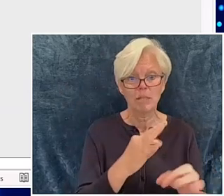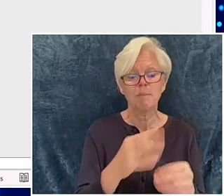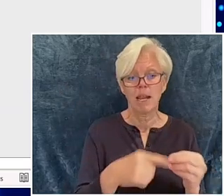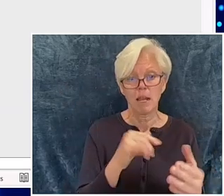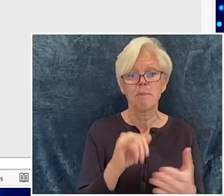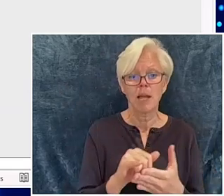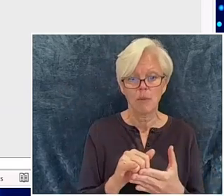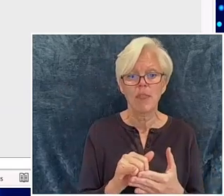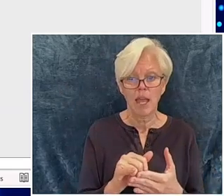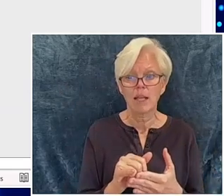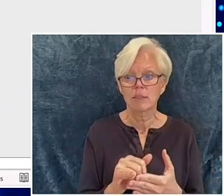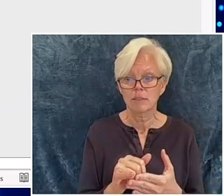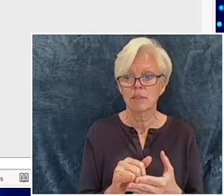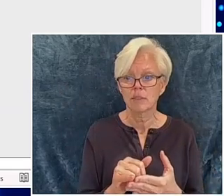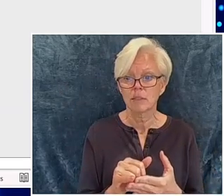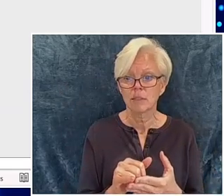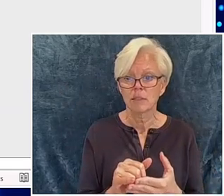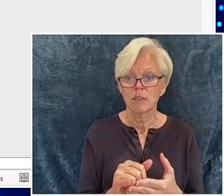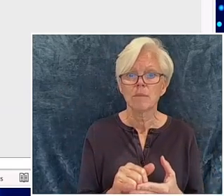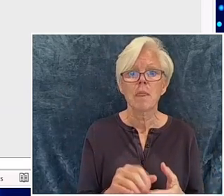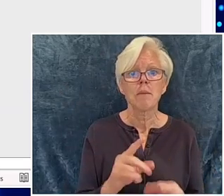But that's the general approach.